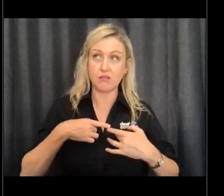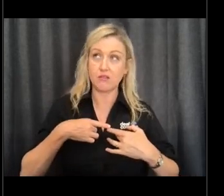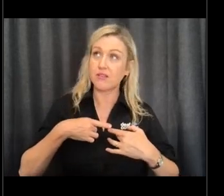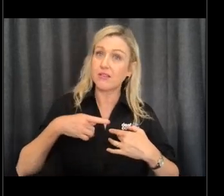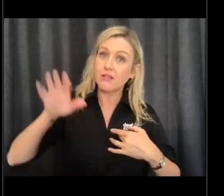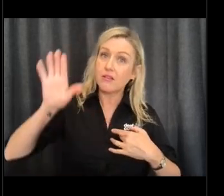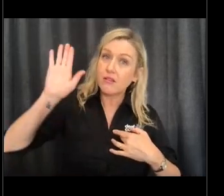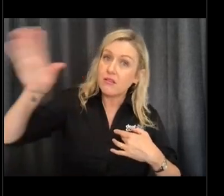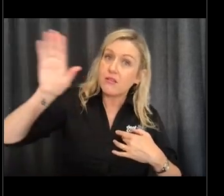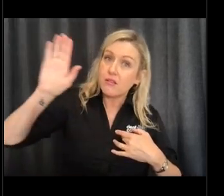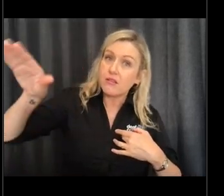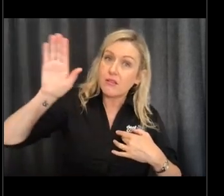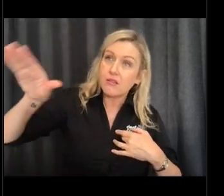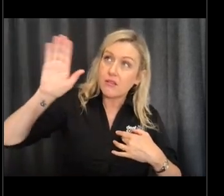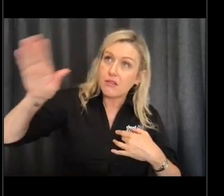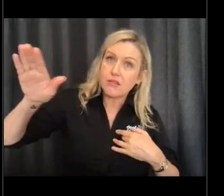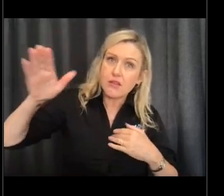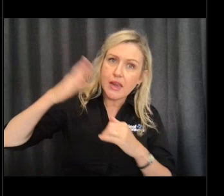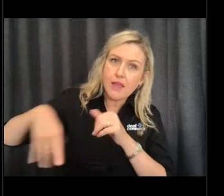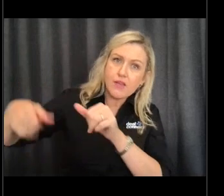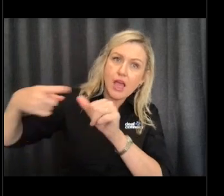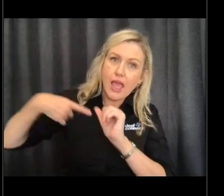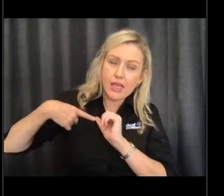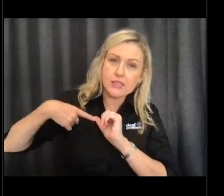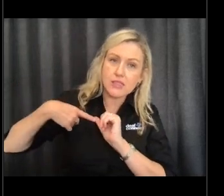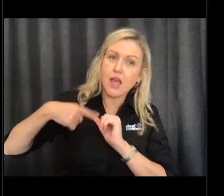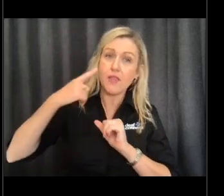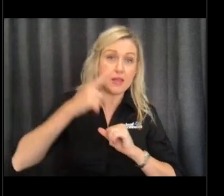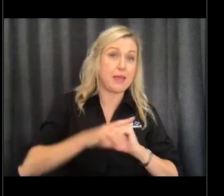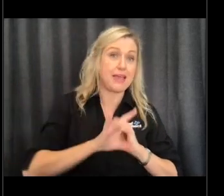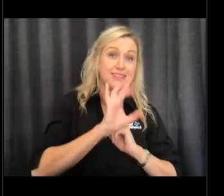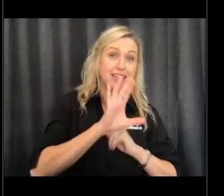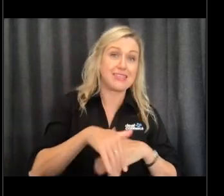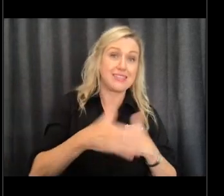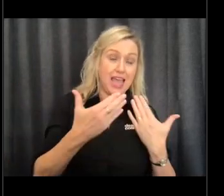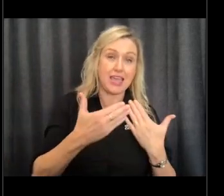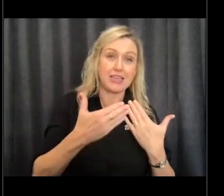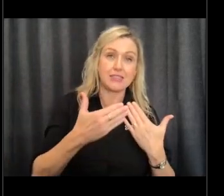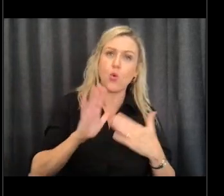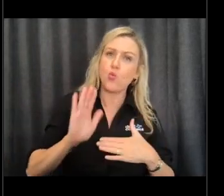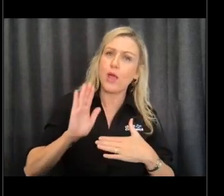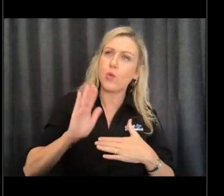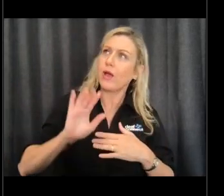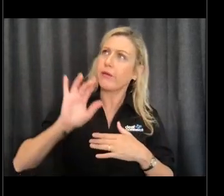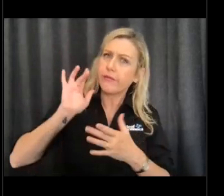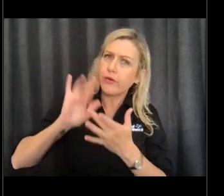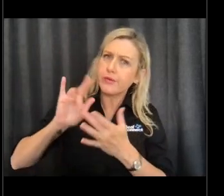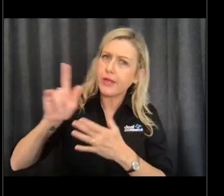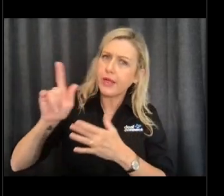that's taking into account those 10 and 20 business days I've identified for you, that's